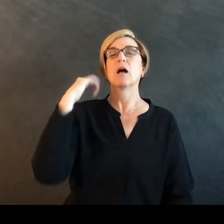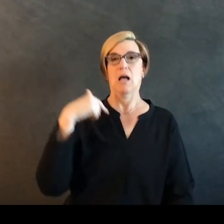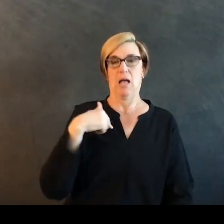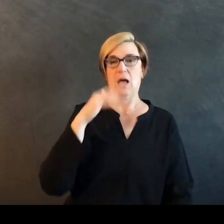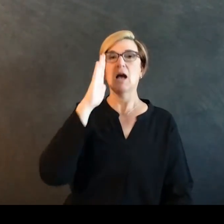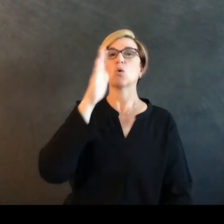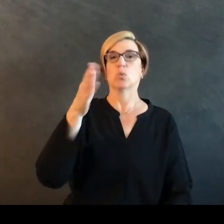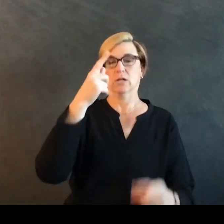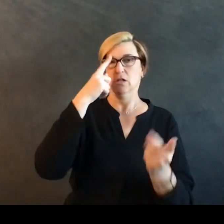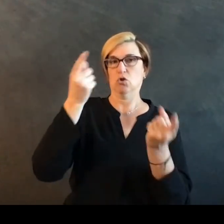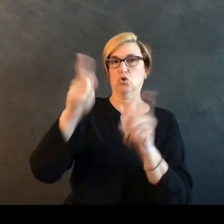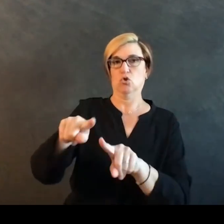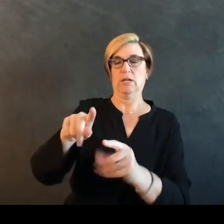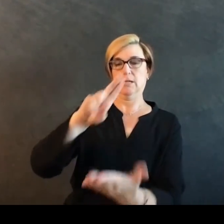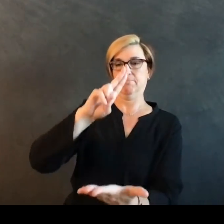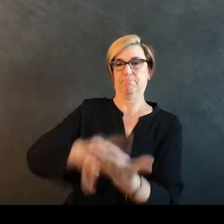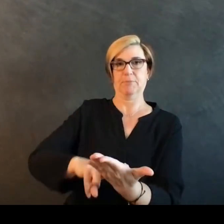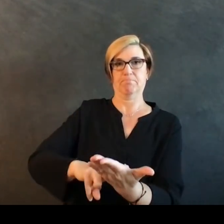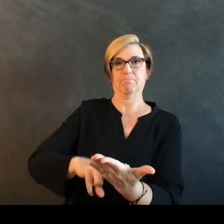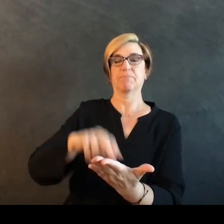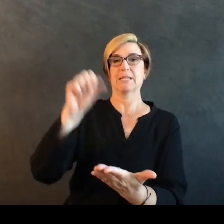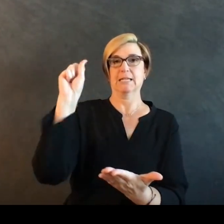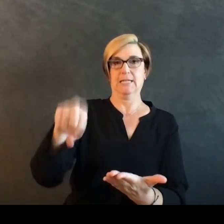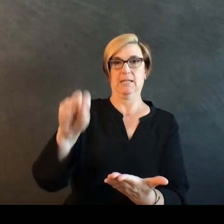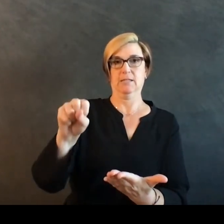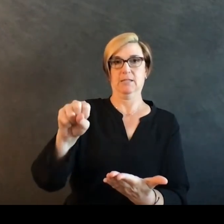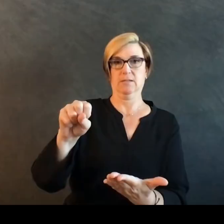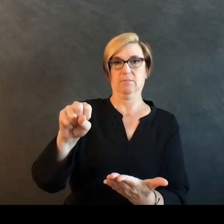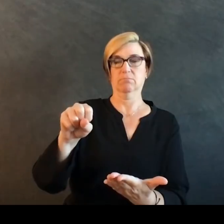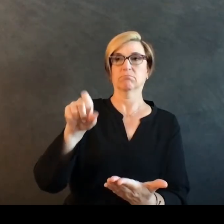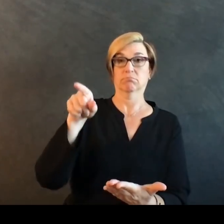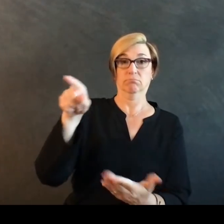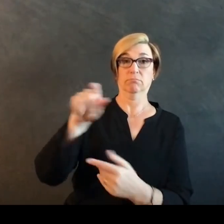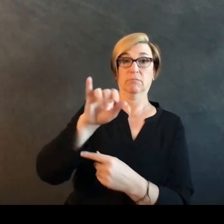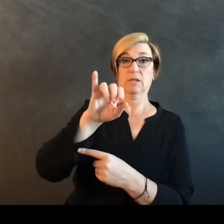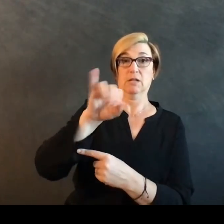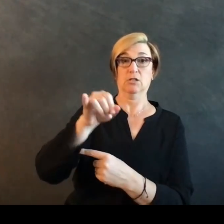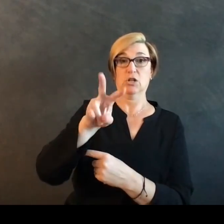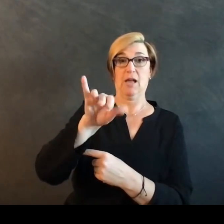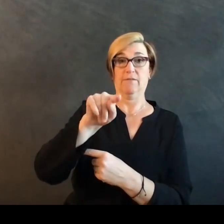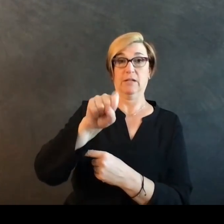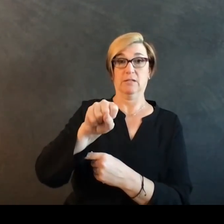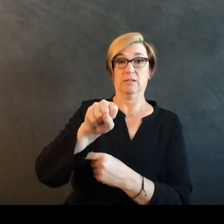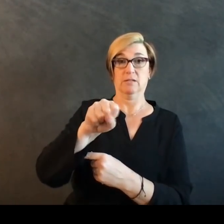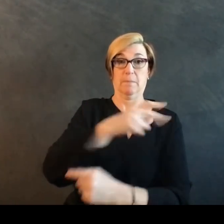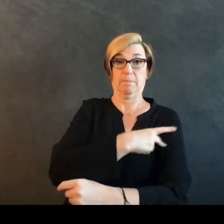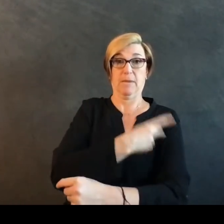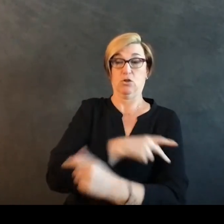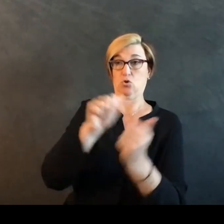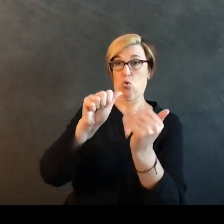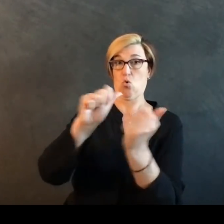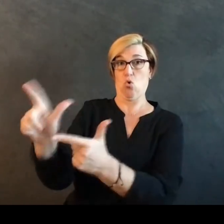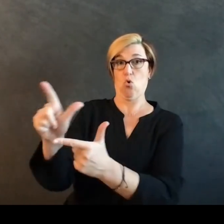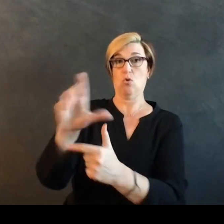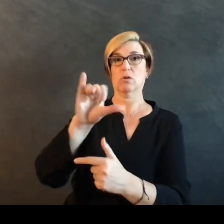yes answer so that we will be doing that and also we will be staffing it so the